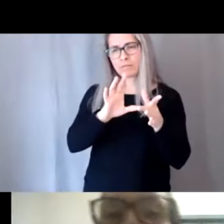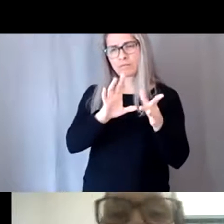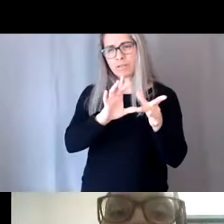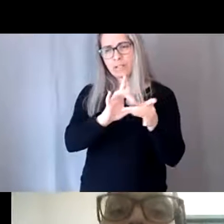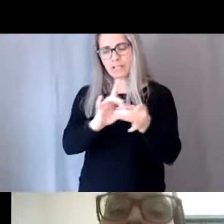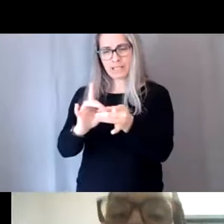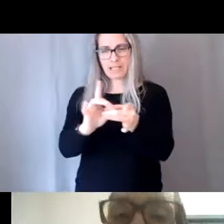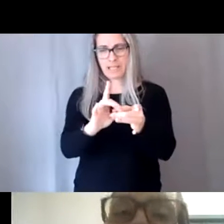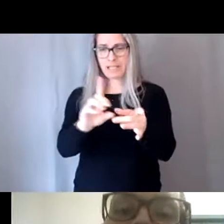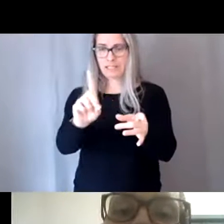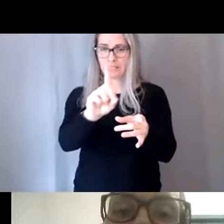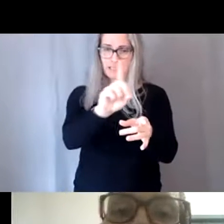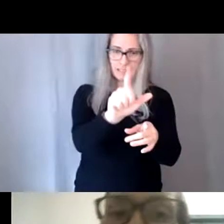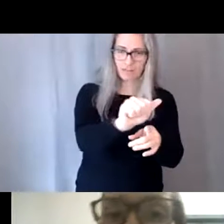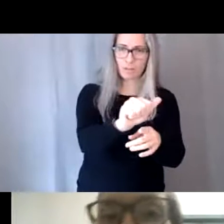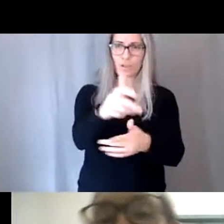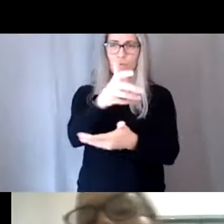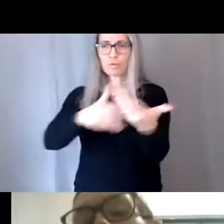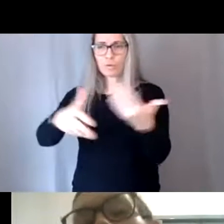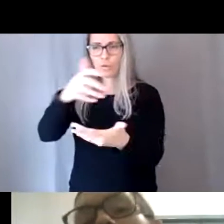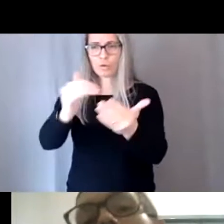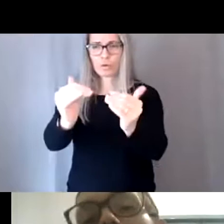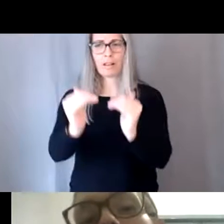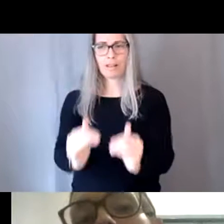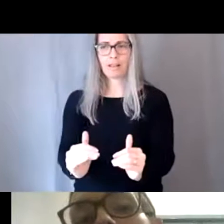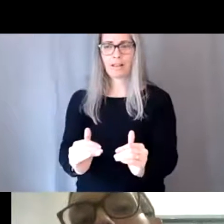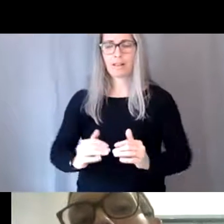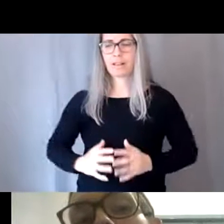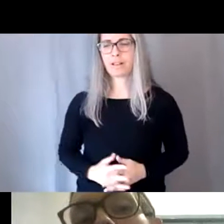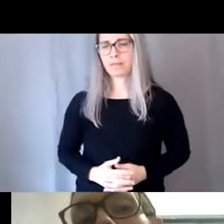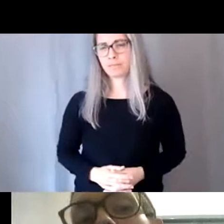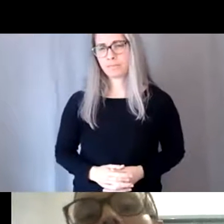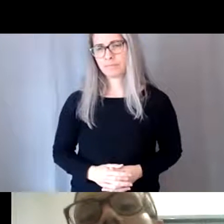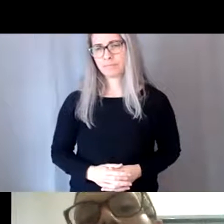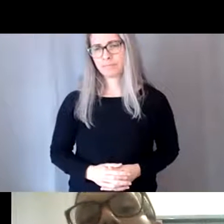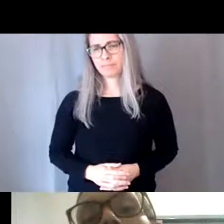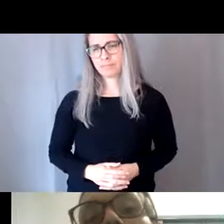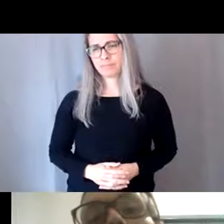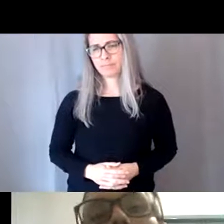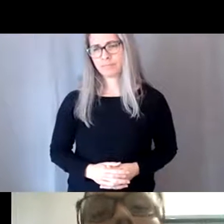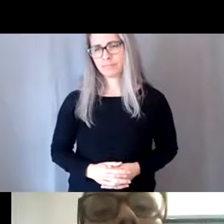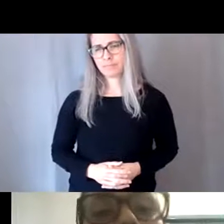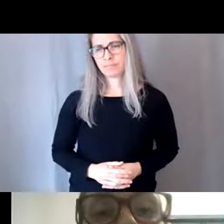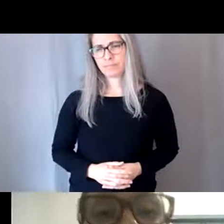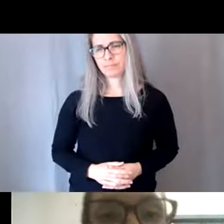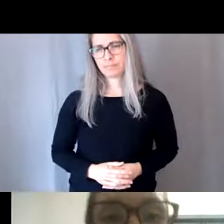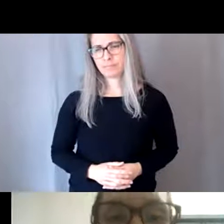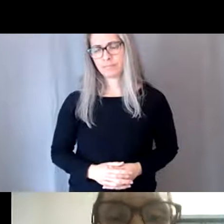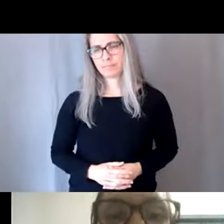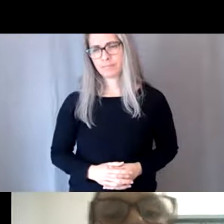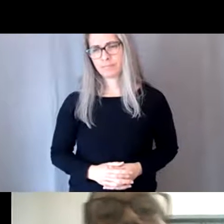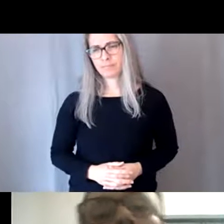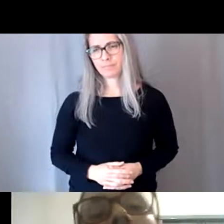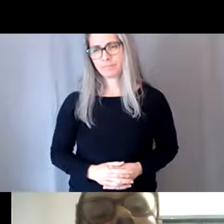disadvantage are being meshed